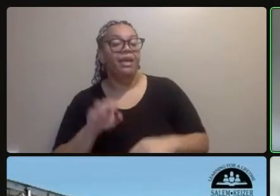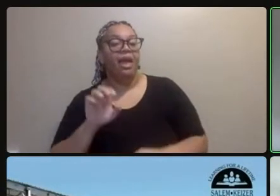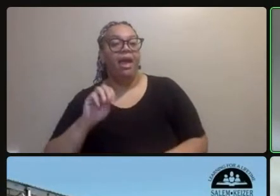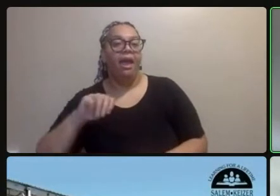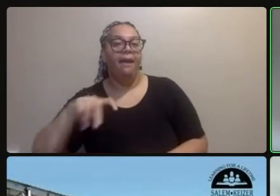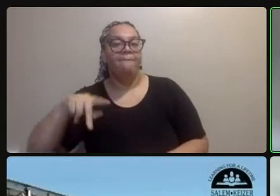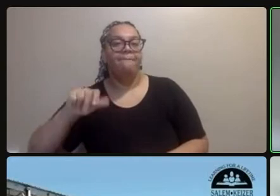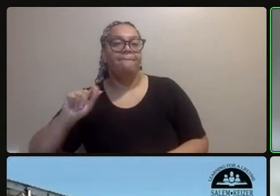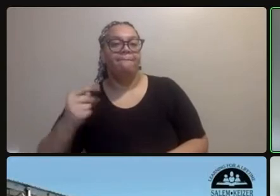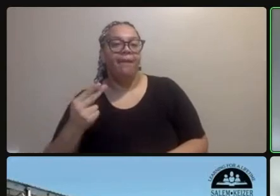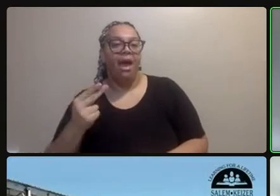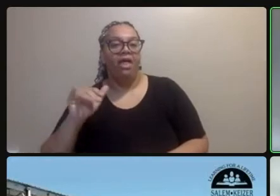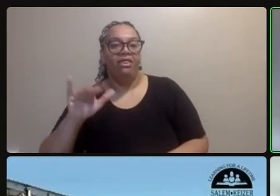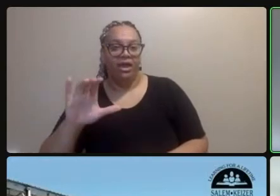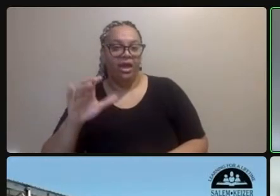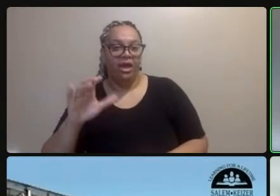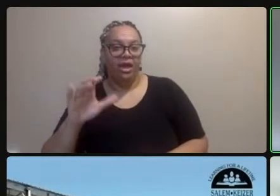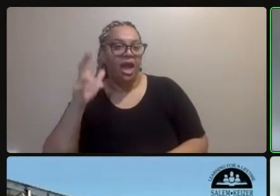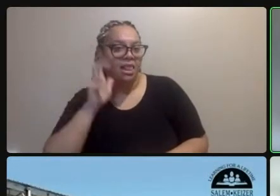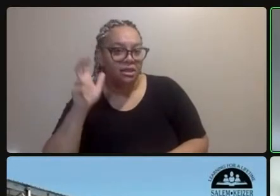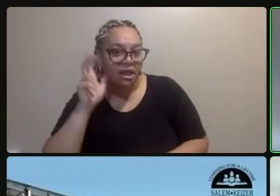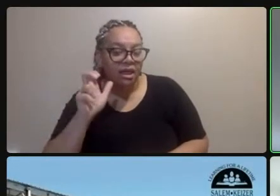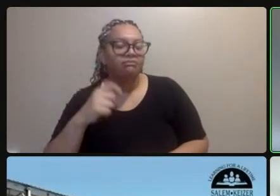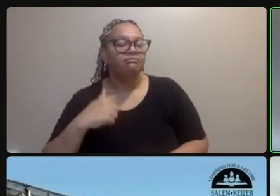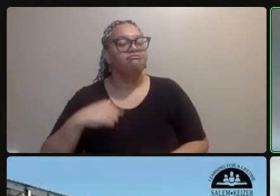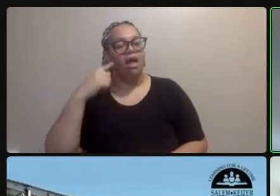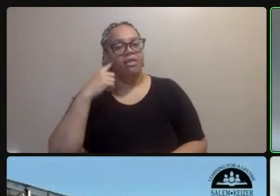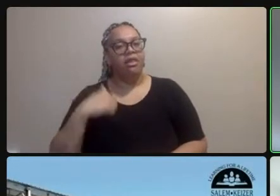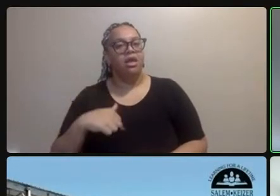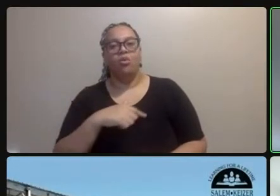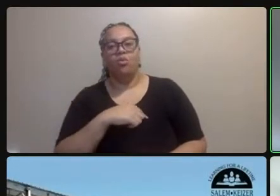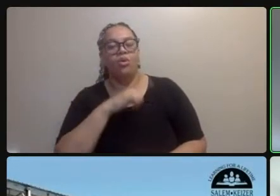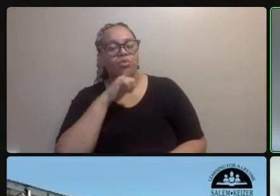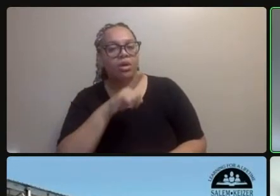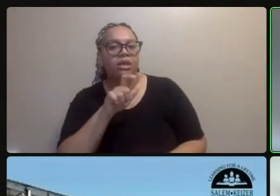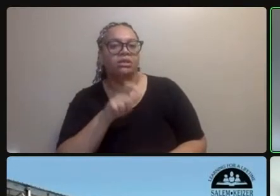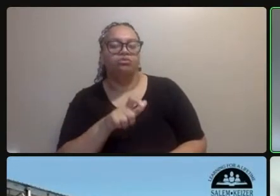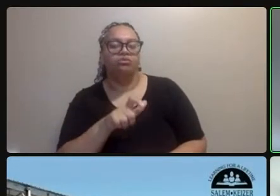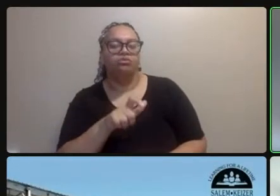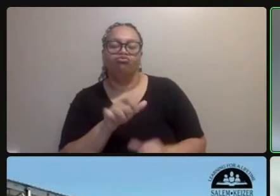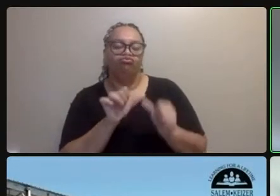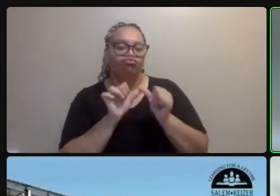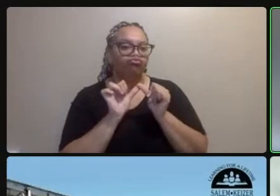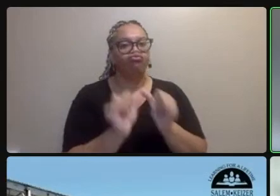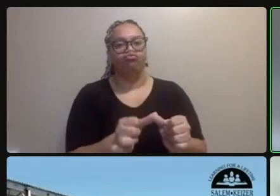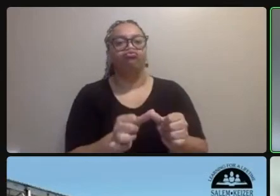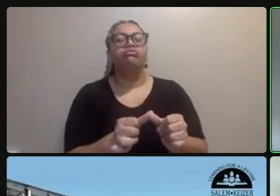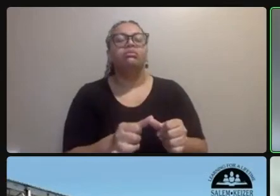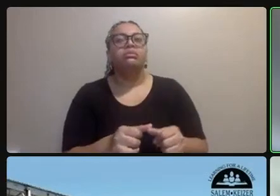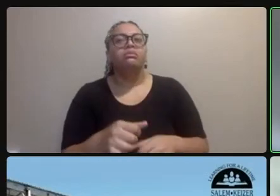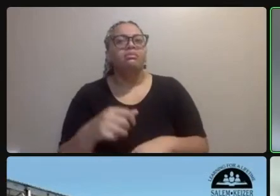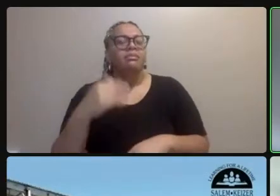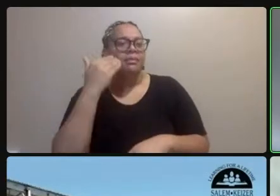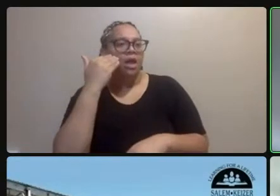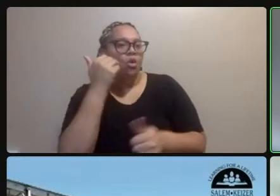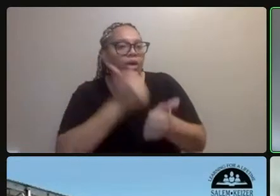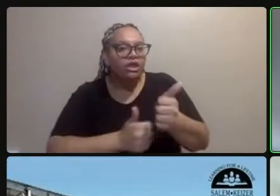LIFE? TRAJECTORY, YES. IN SHORT, EMPATHIC LISTENING IS